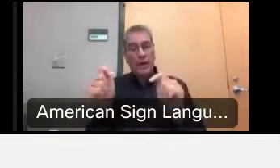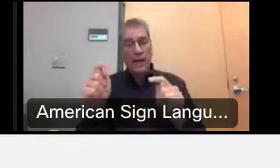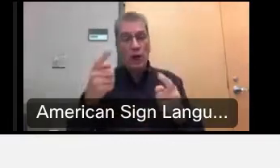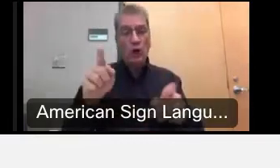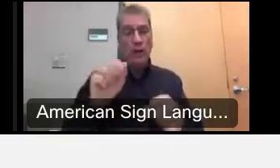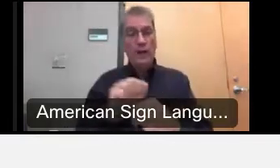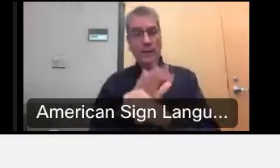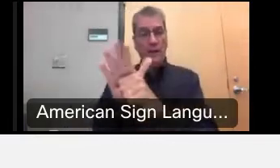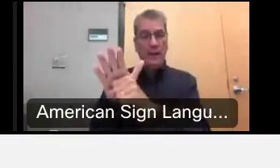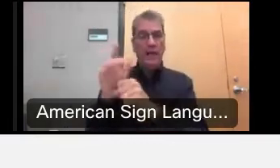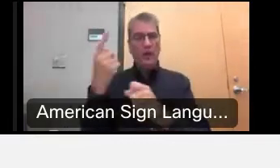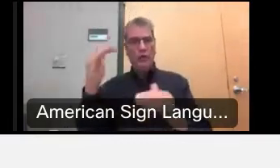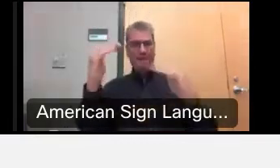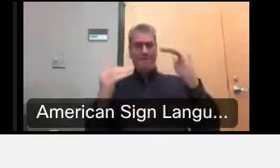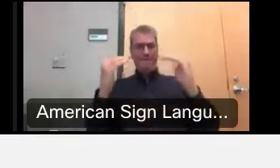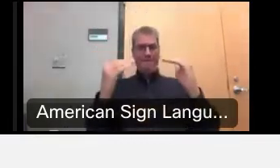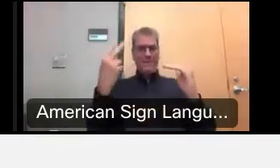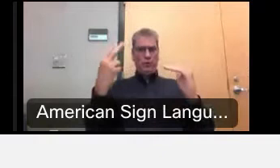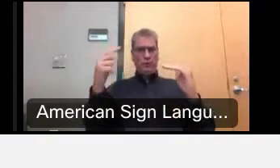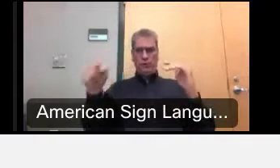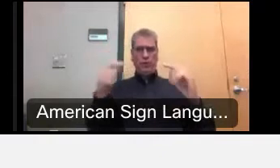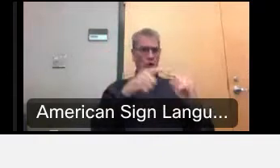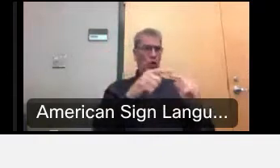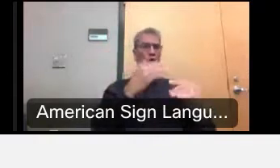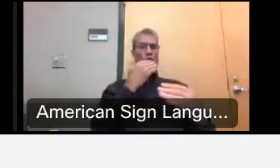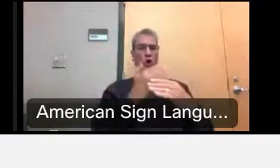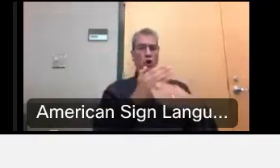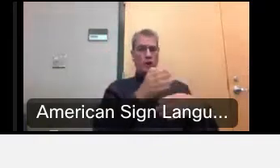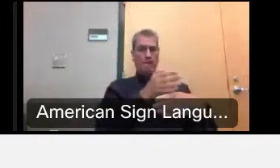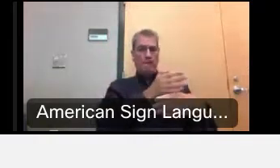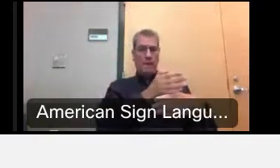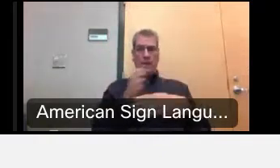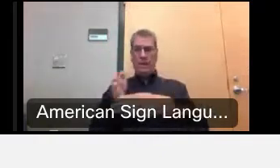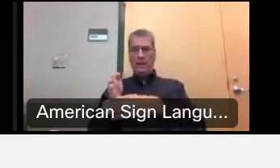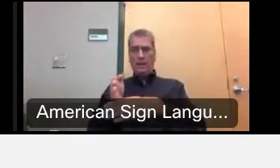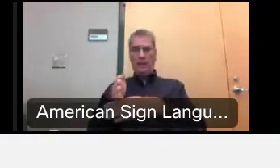we're balancing 2 things, which were good in moderation but which have taken to extreme